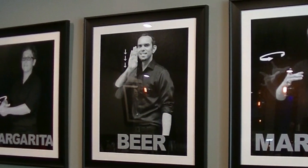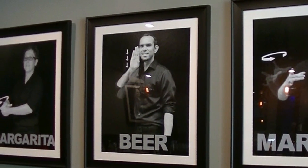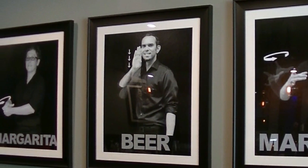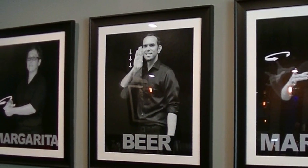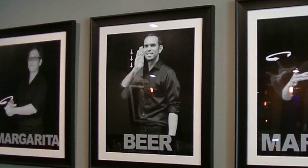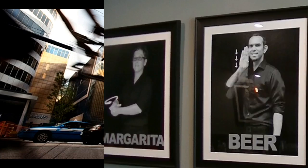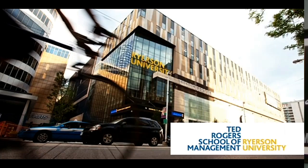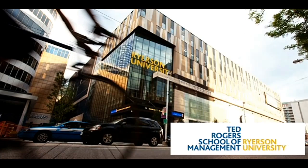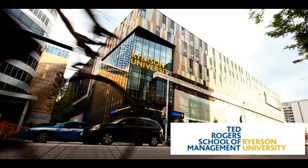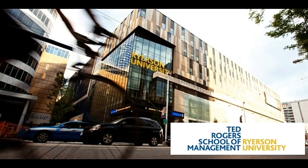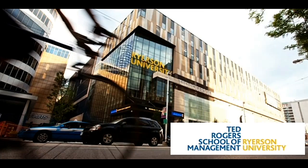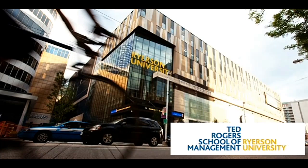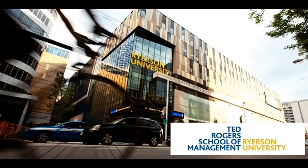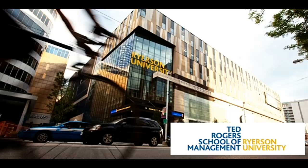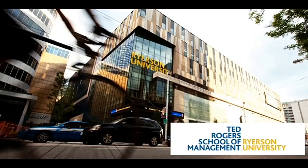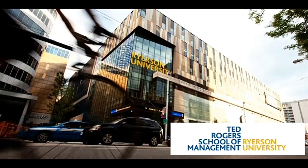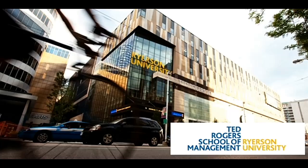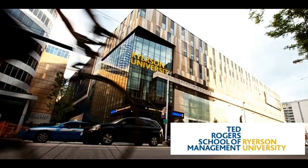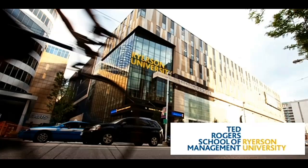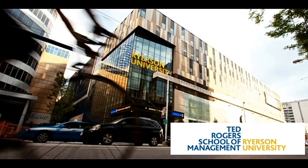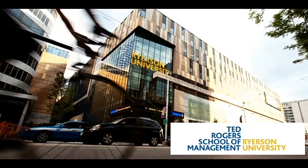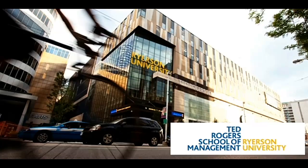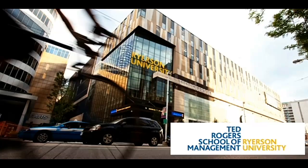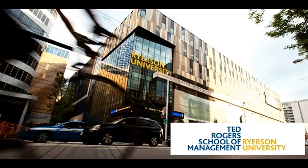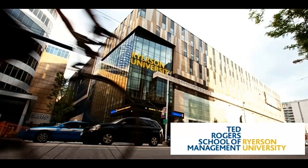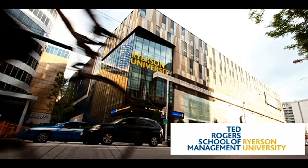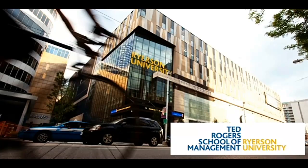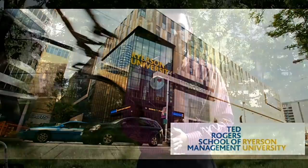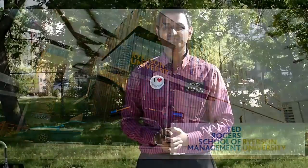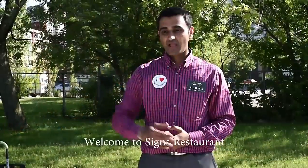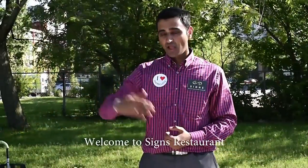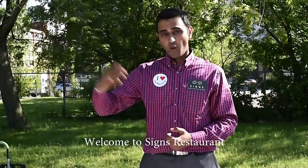After graduating from the Ted Rogers School of Management at Ryerson University,